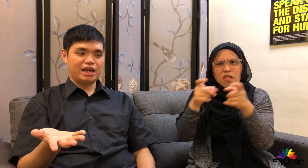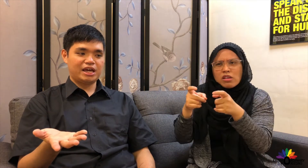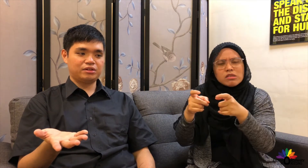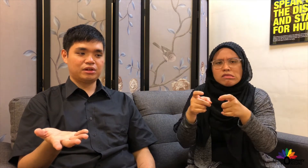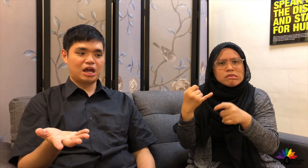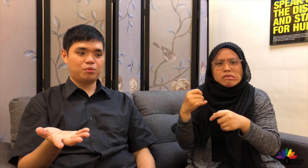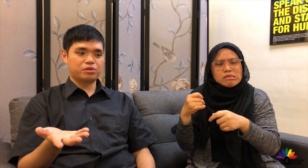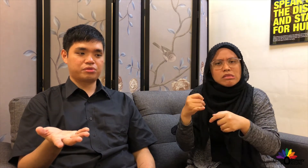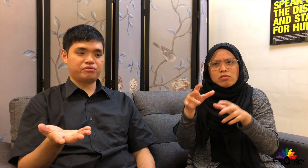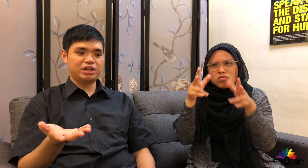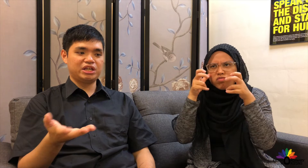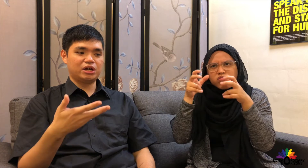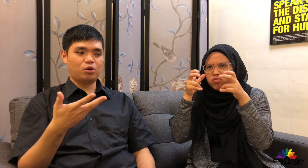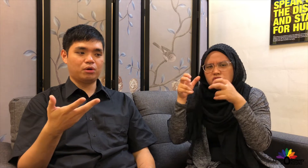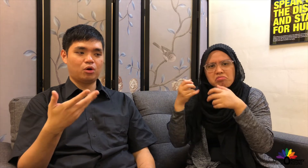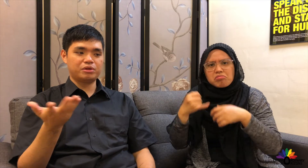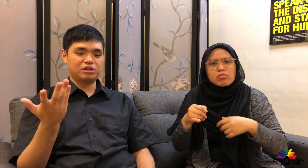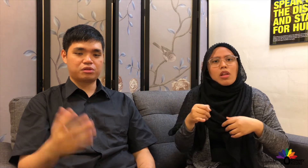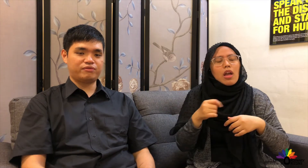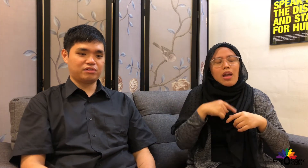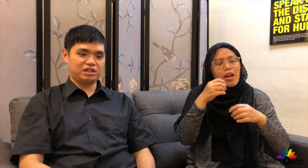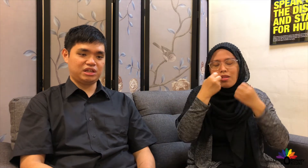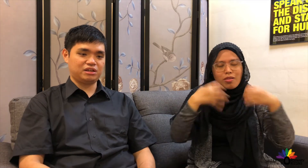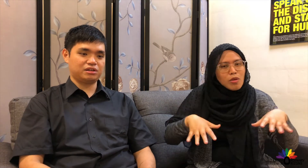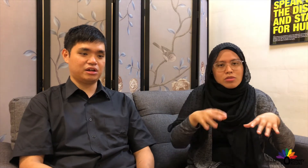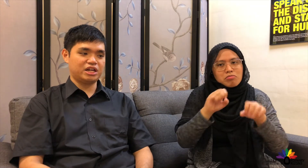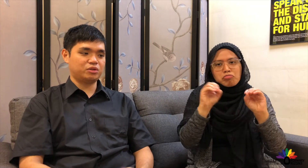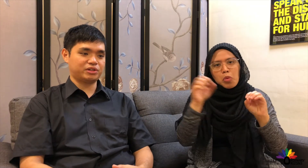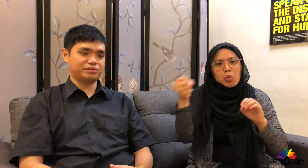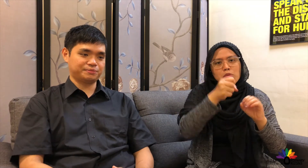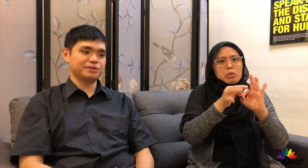and I was really hopelessly lost without an interpreter.